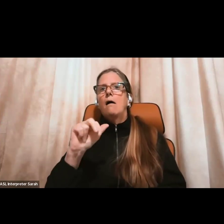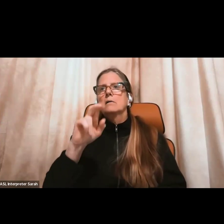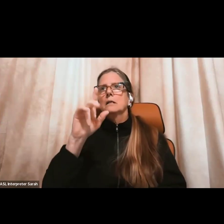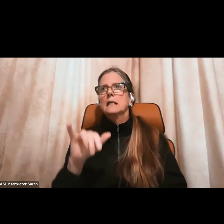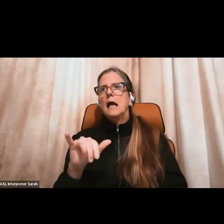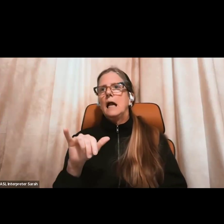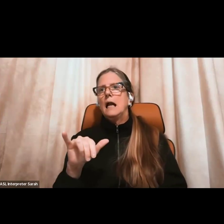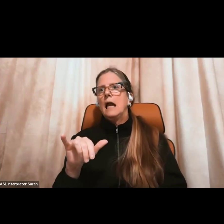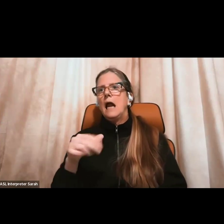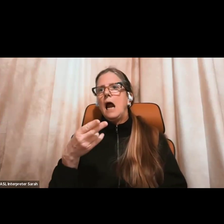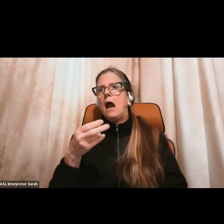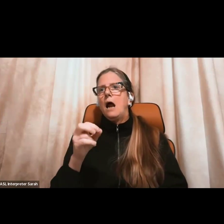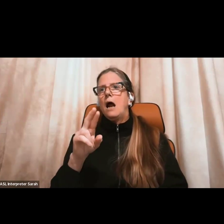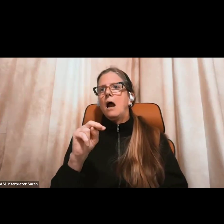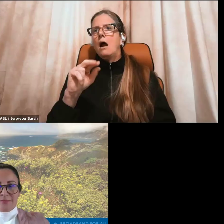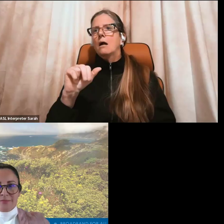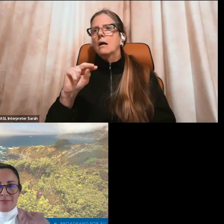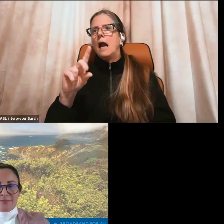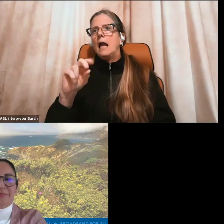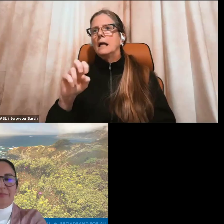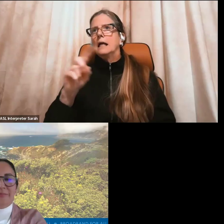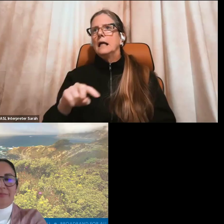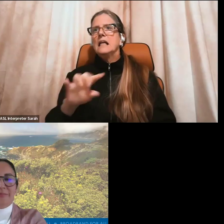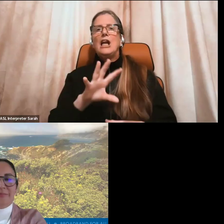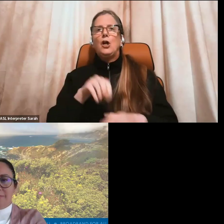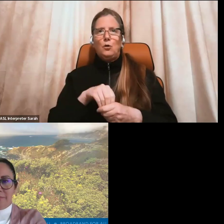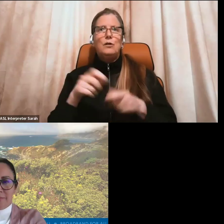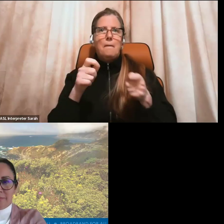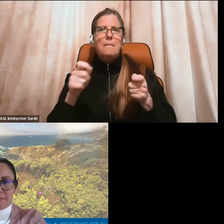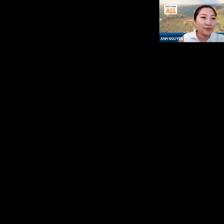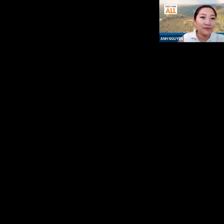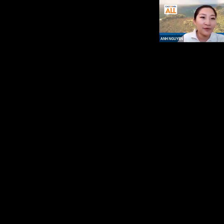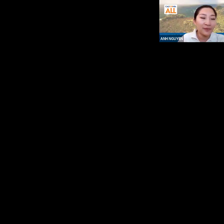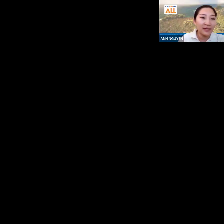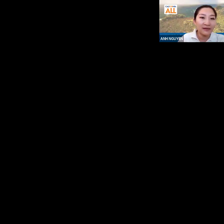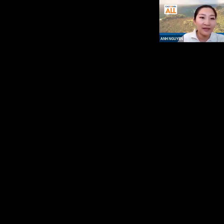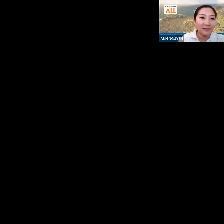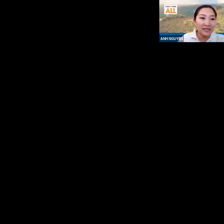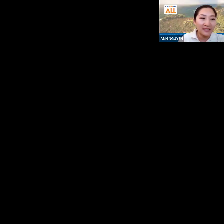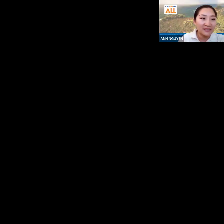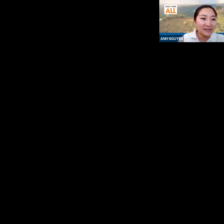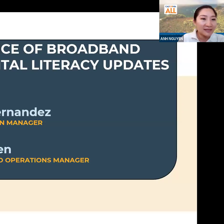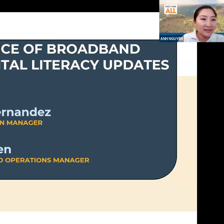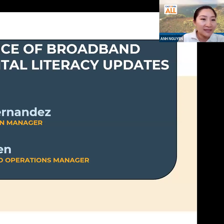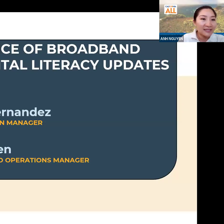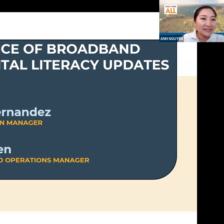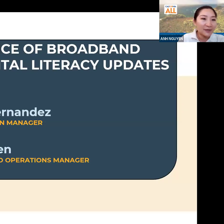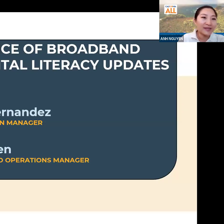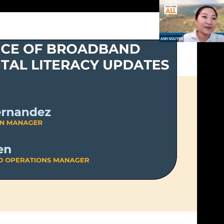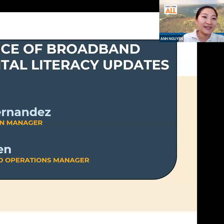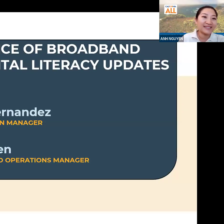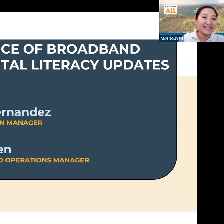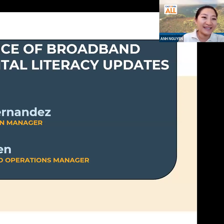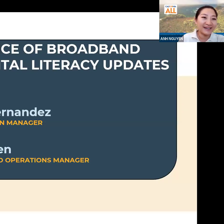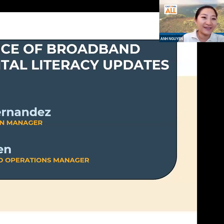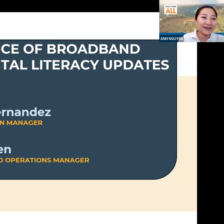Inclusion Manager, and the slides for our team to give brief OBDL Updates, CDT OBDL Updates.